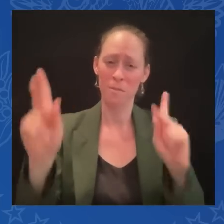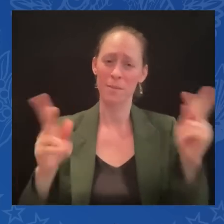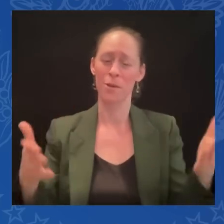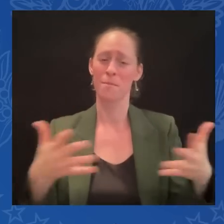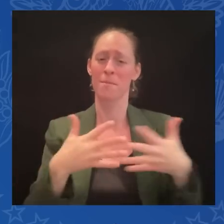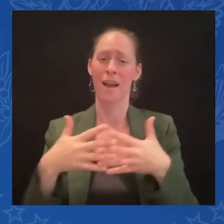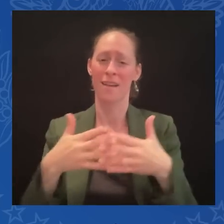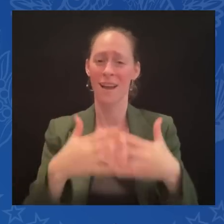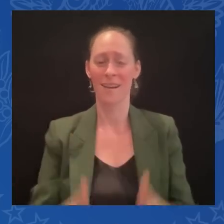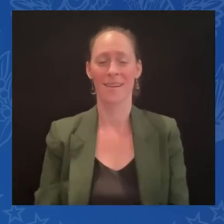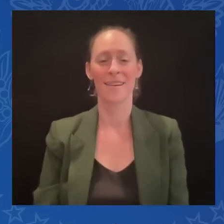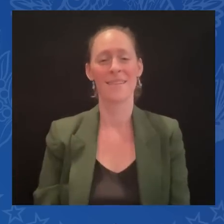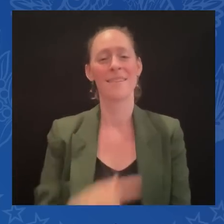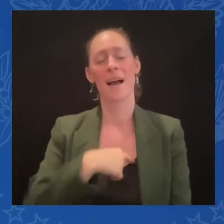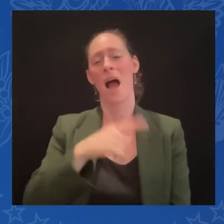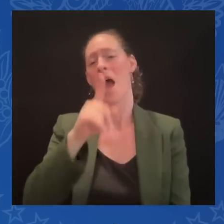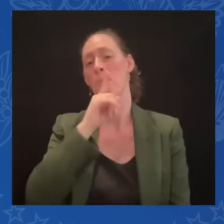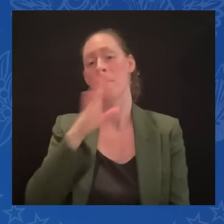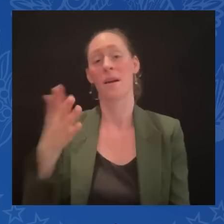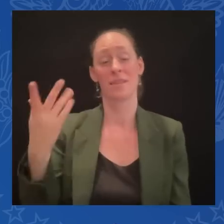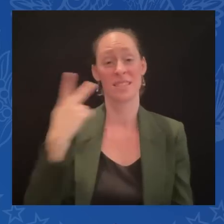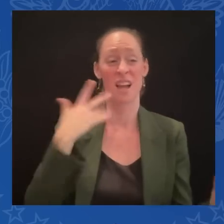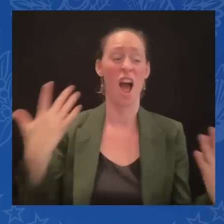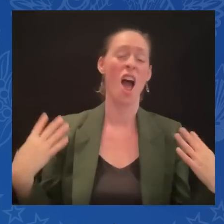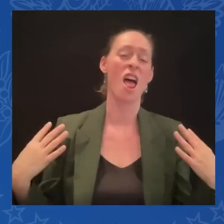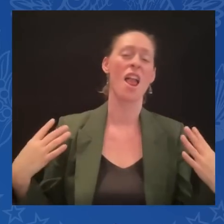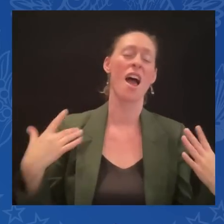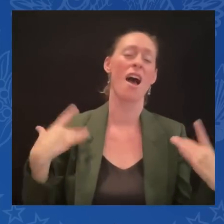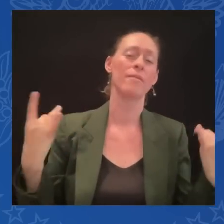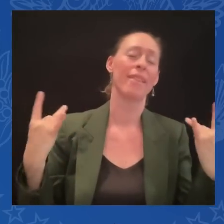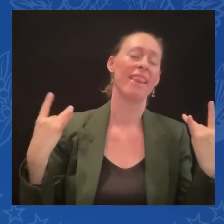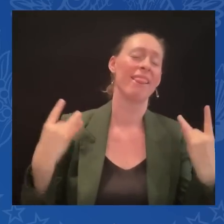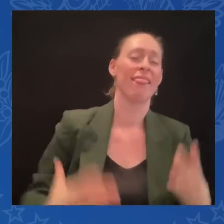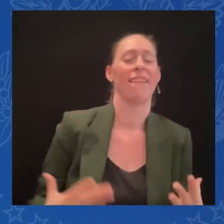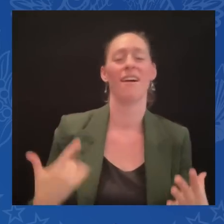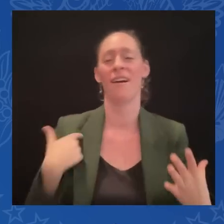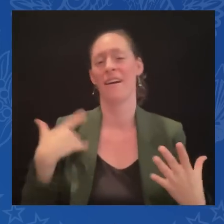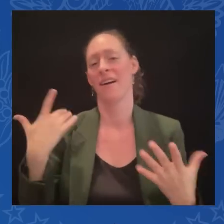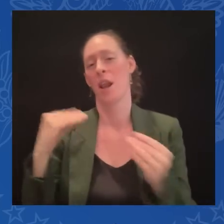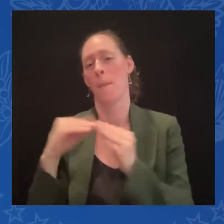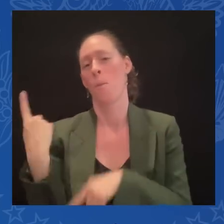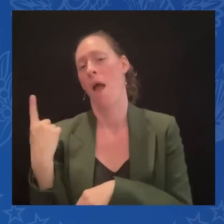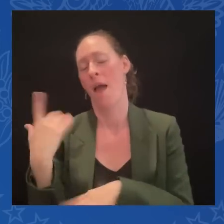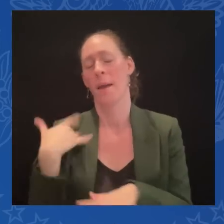I'm here to say we have a plan that's turning things around quickly, but we have a lot more work to do.